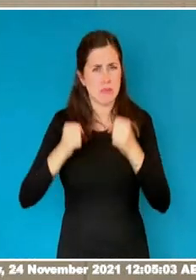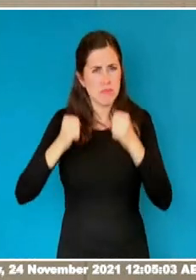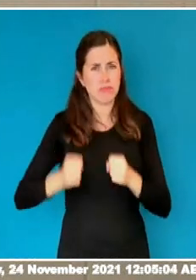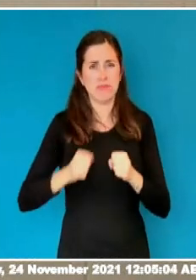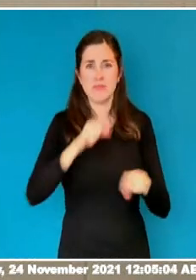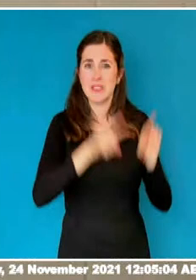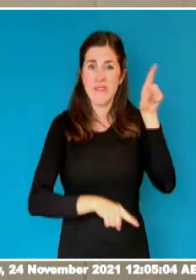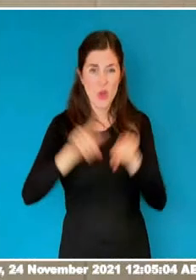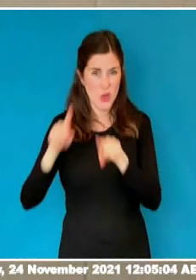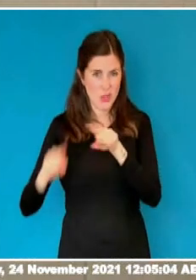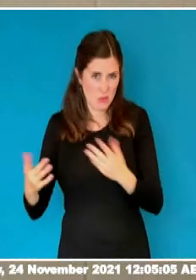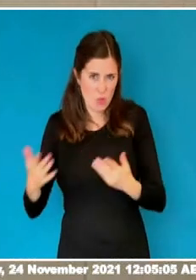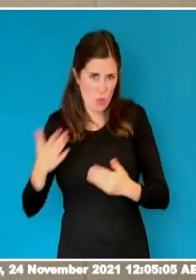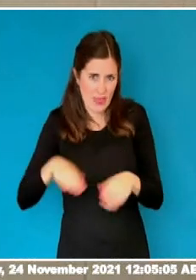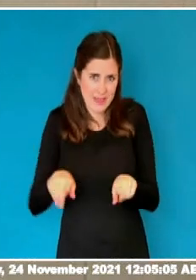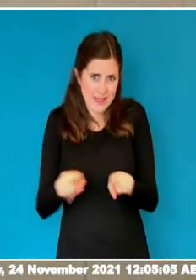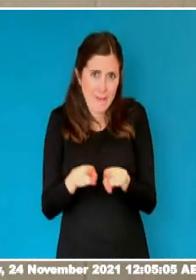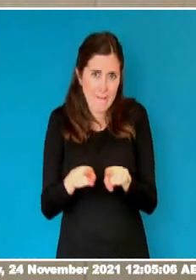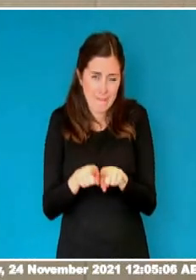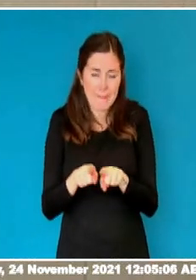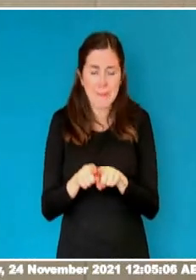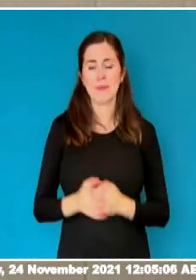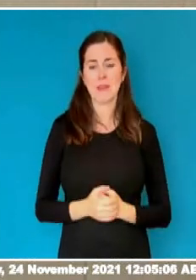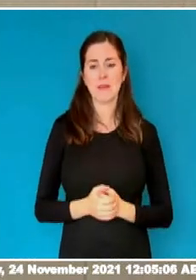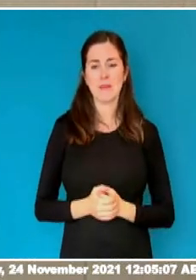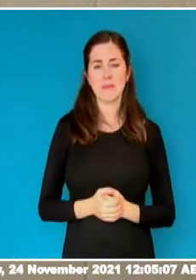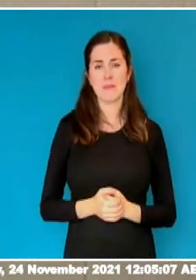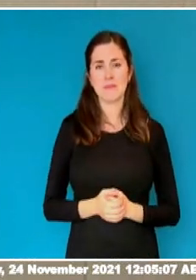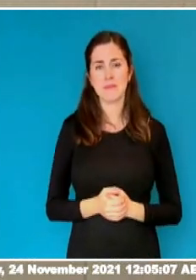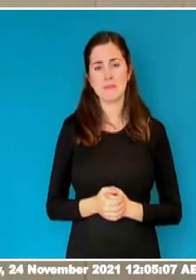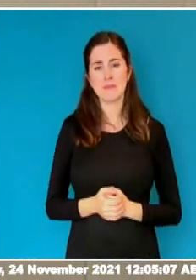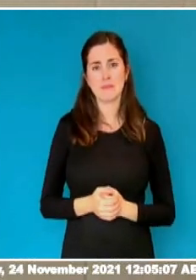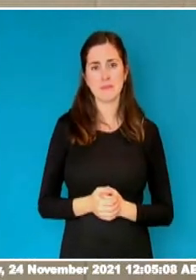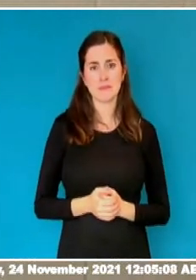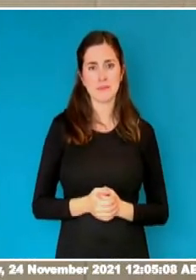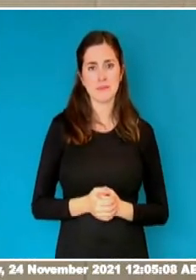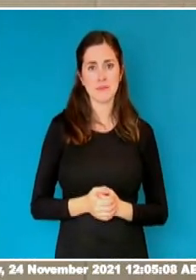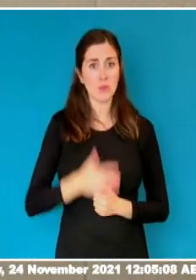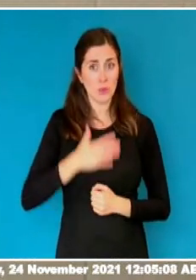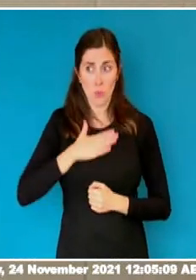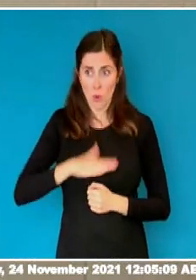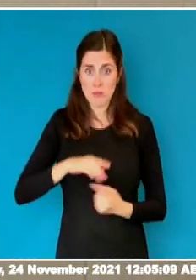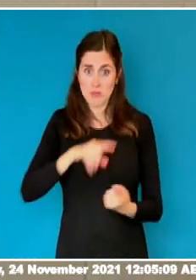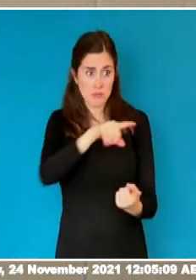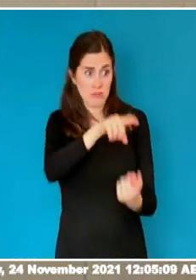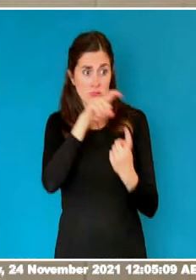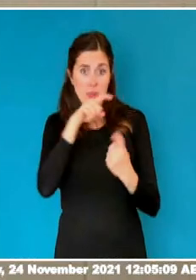And, of course, that means specifically we want to ensure that we are able to attract and retain people with disability.